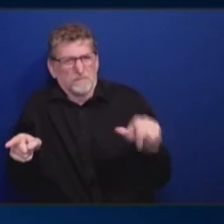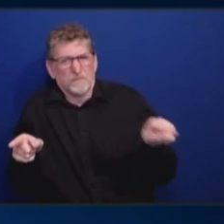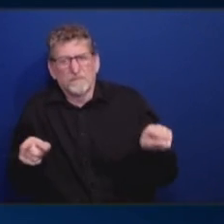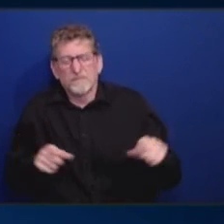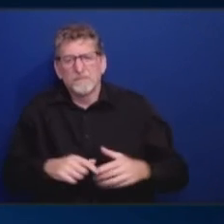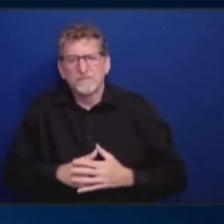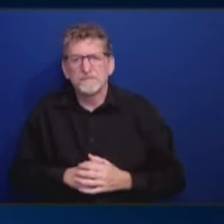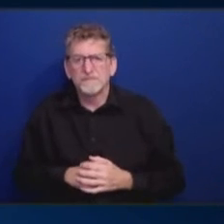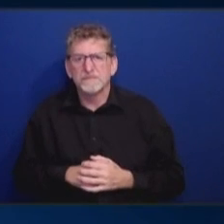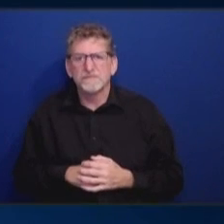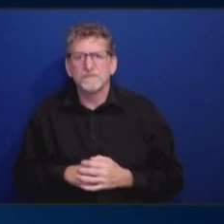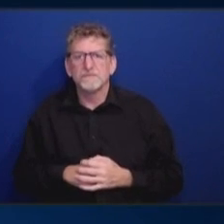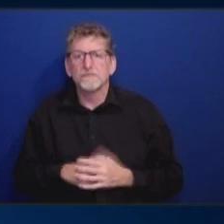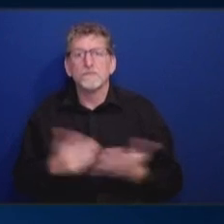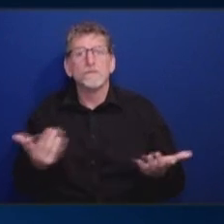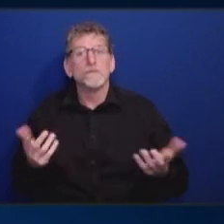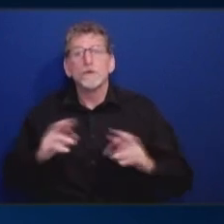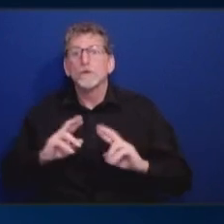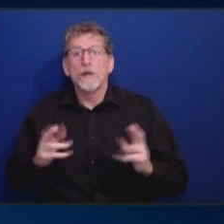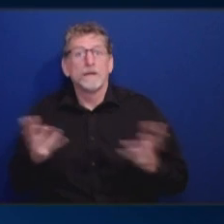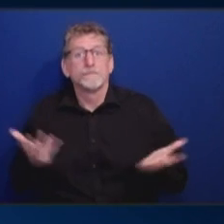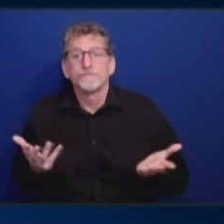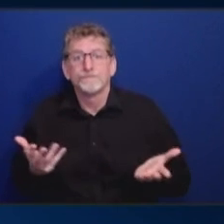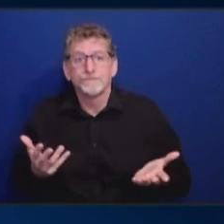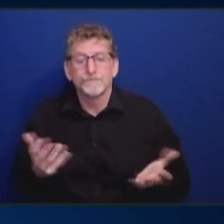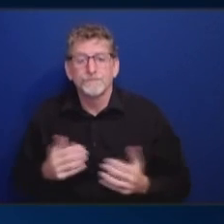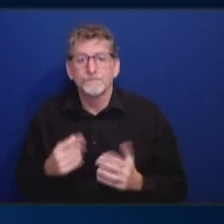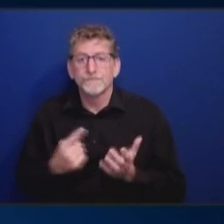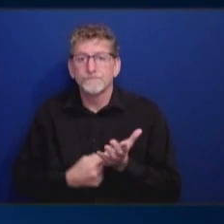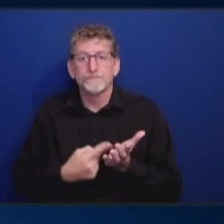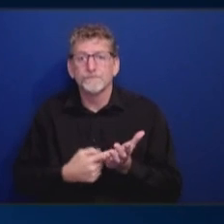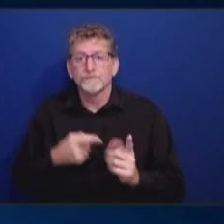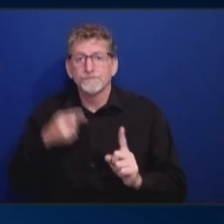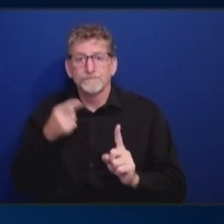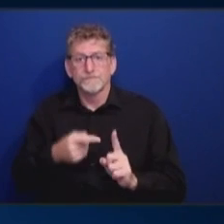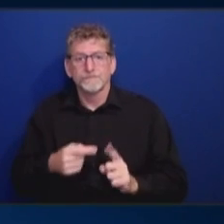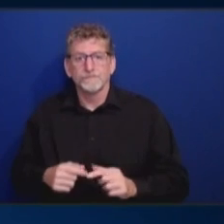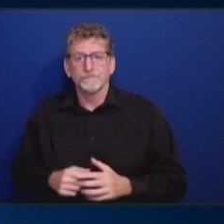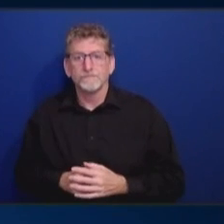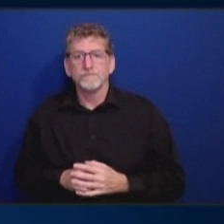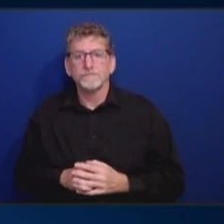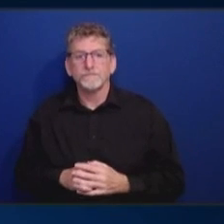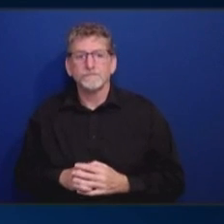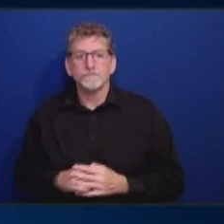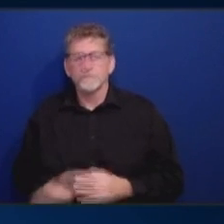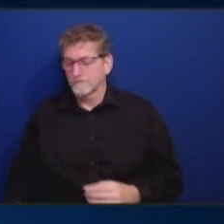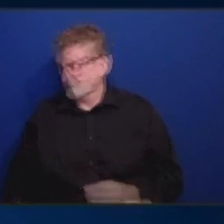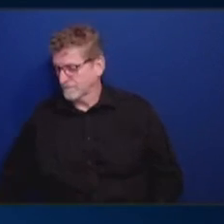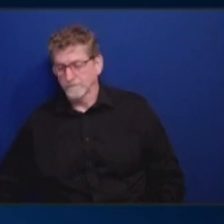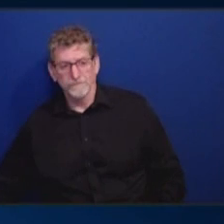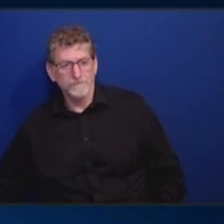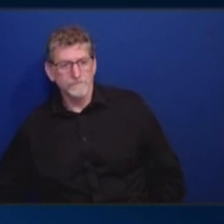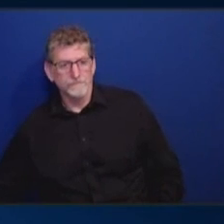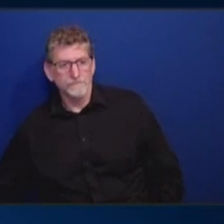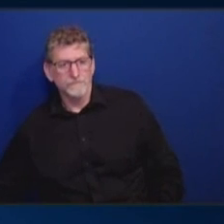of specific populations to climate impacts or, on the flip side, to making people more resilient, is